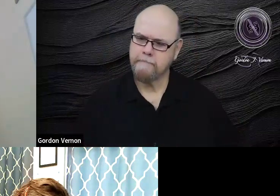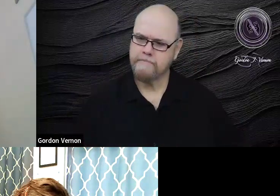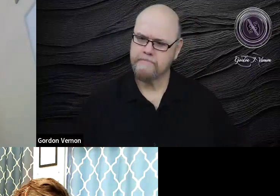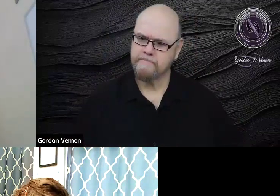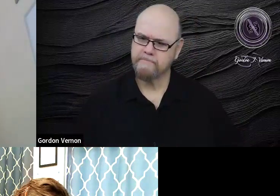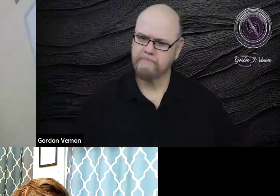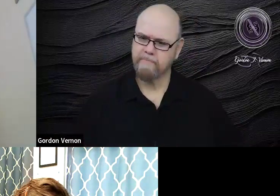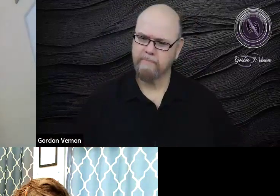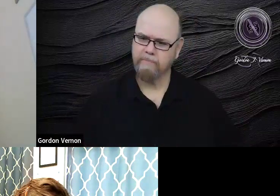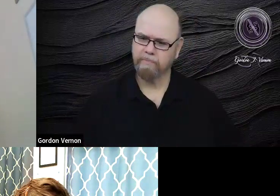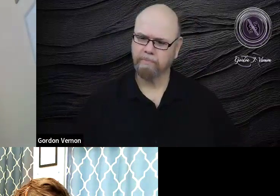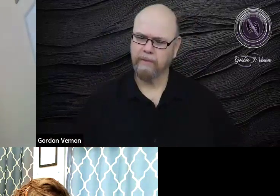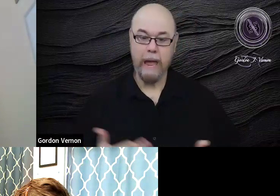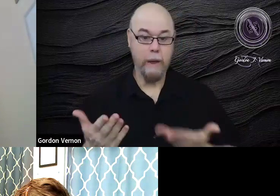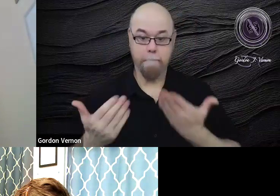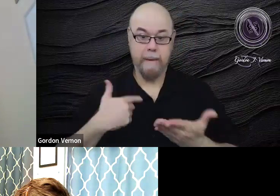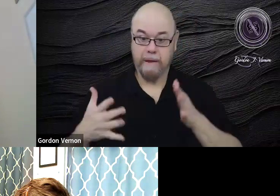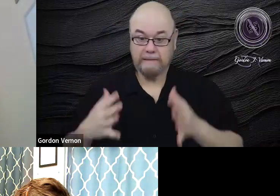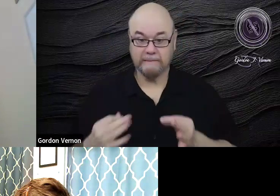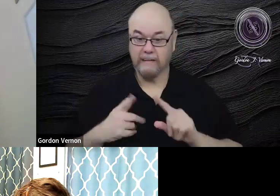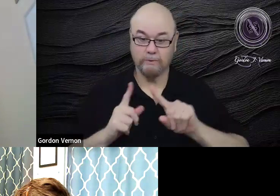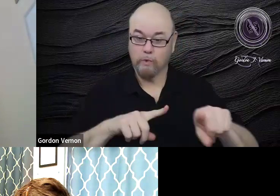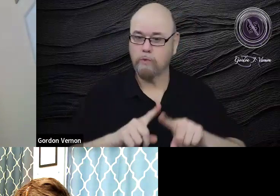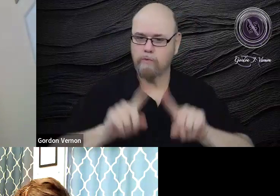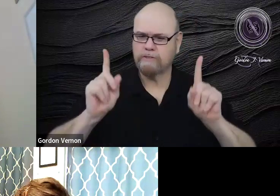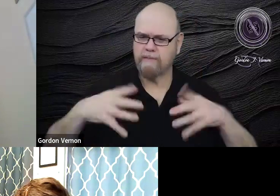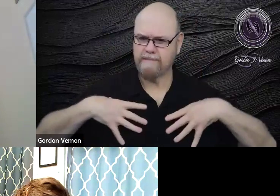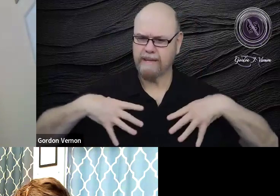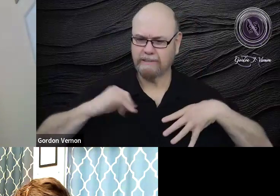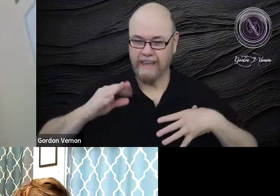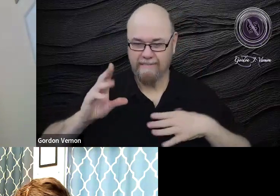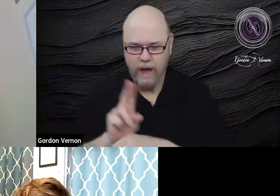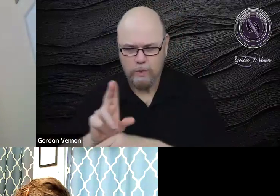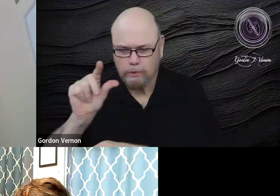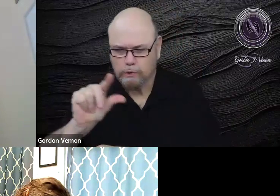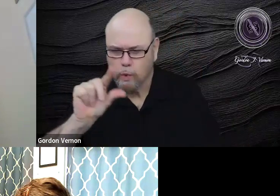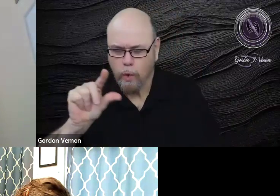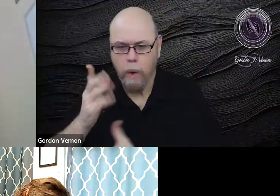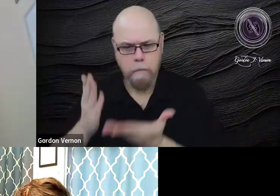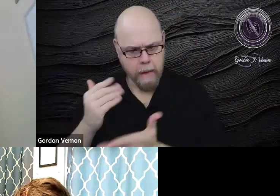if they get older objectively. However, subjectively on the y-axis there's not much happening.